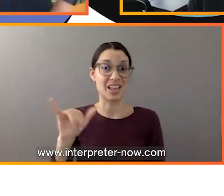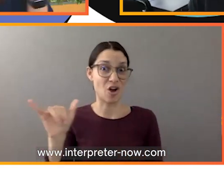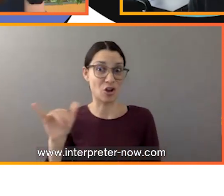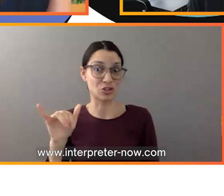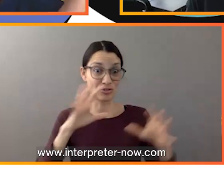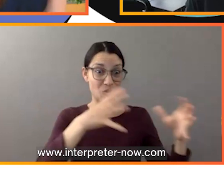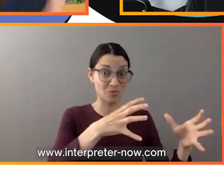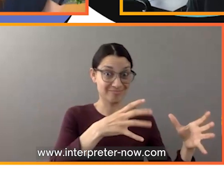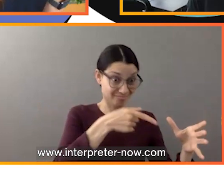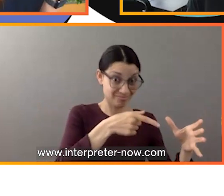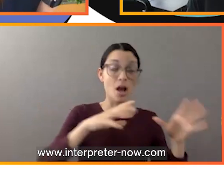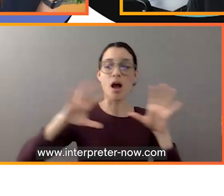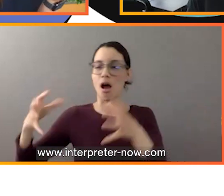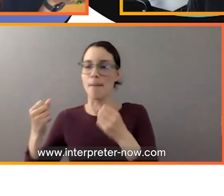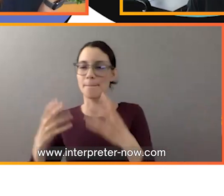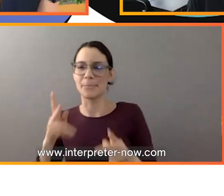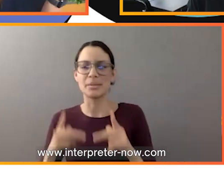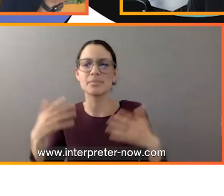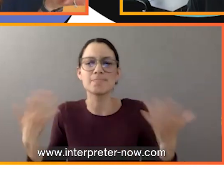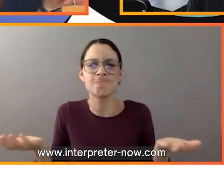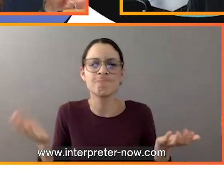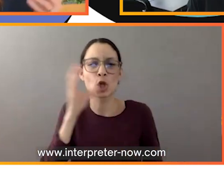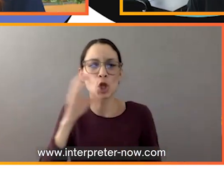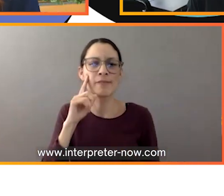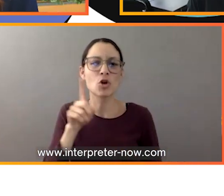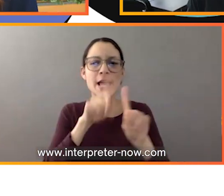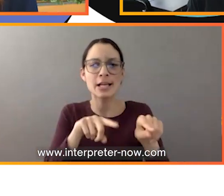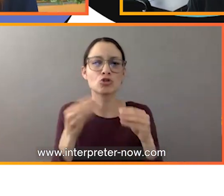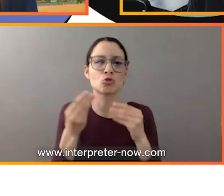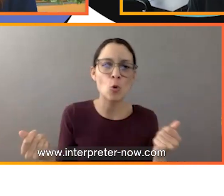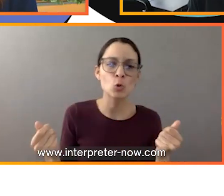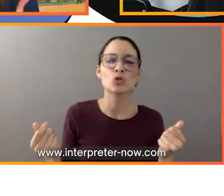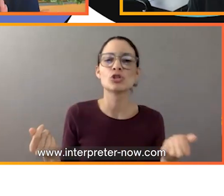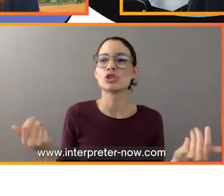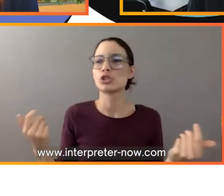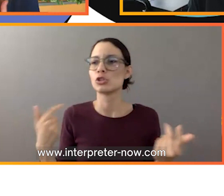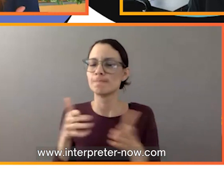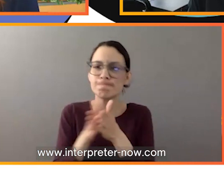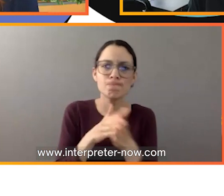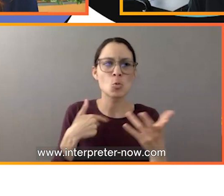At the same time, so many people that are looking for answers and looking for solutions,